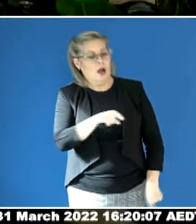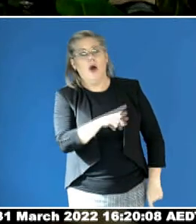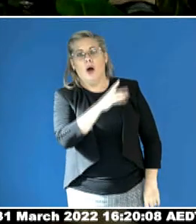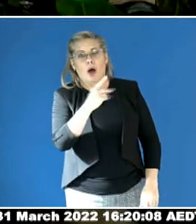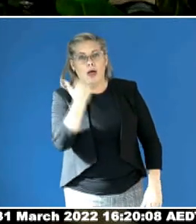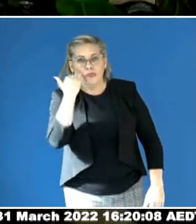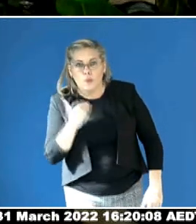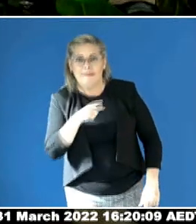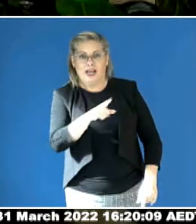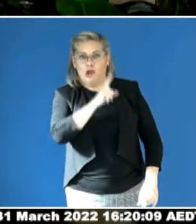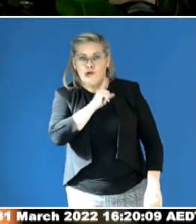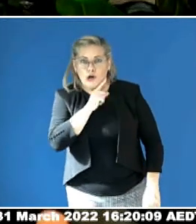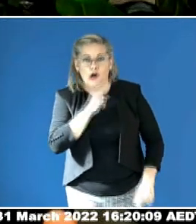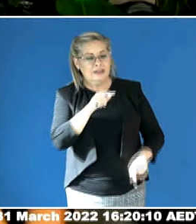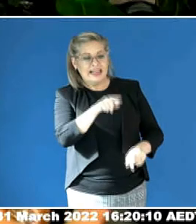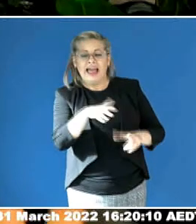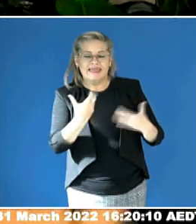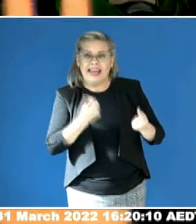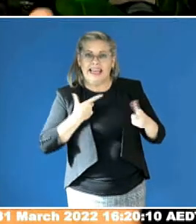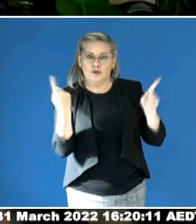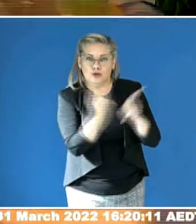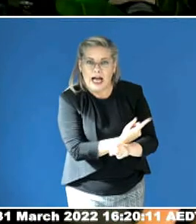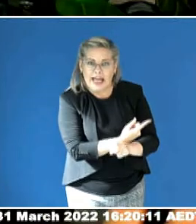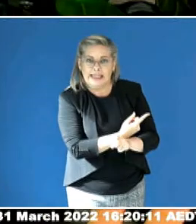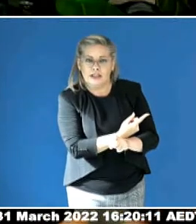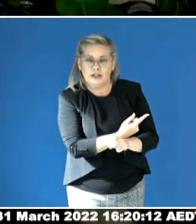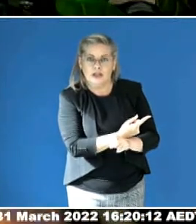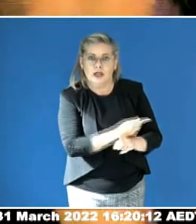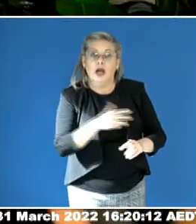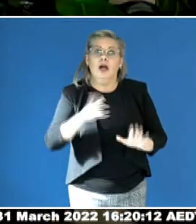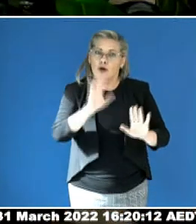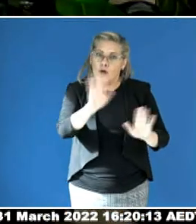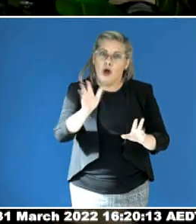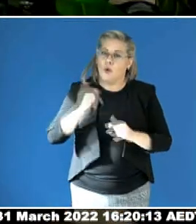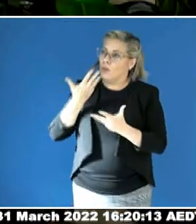perpetrators. Let me first - let me finish up by bringing it back to our ladybugs.